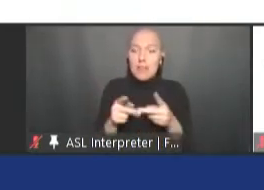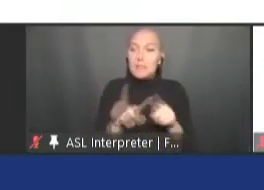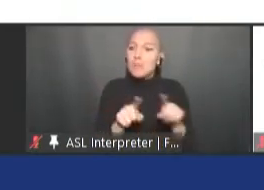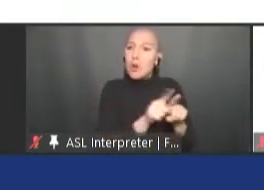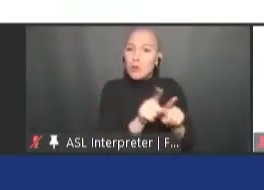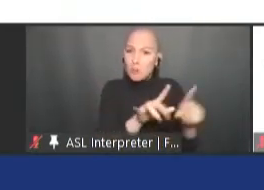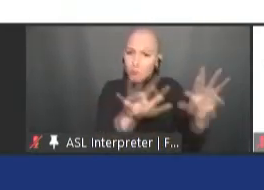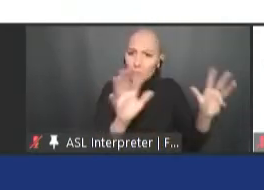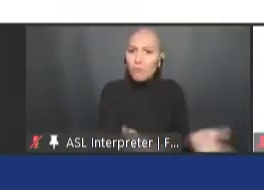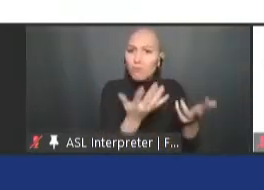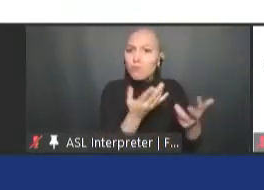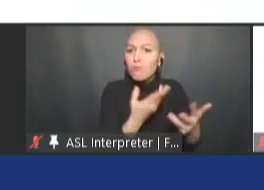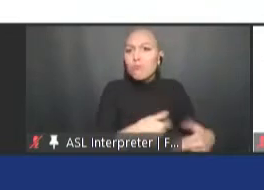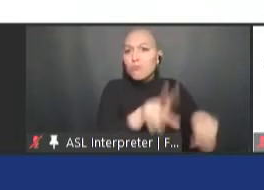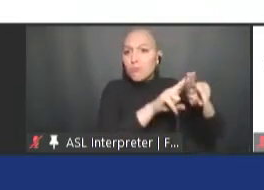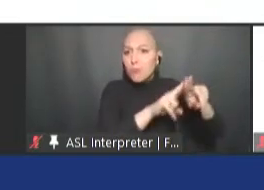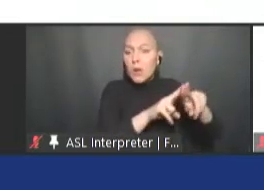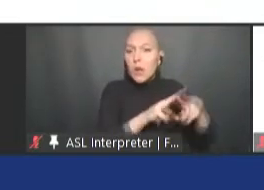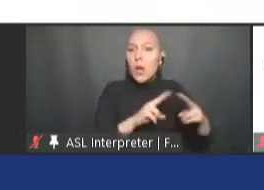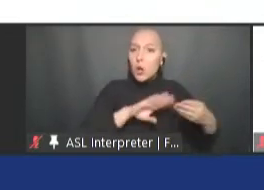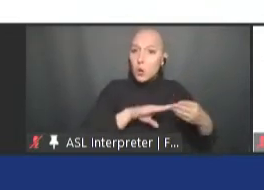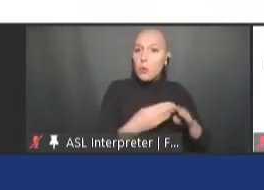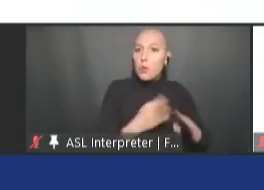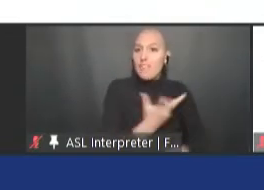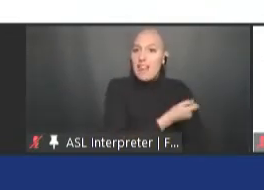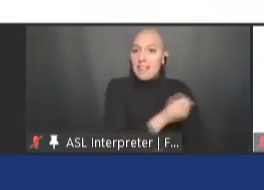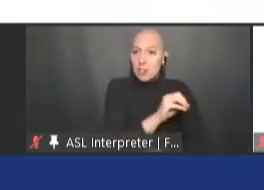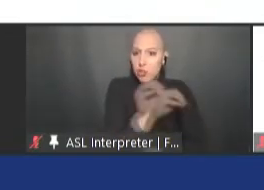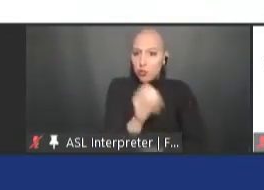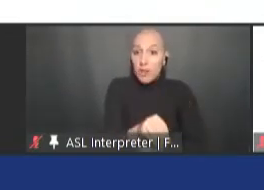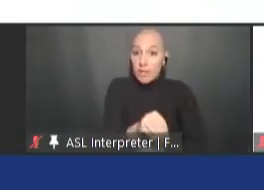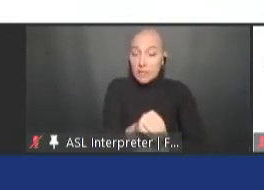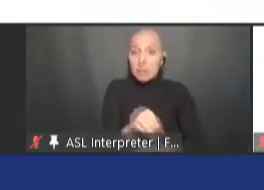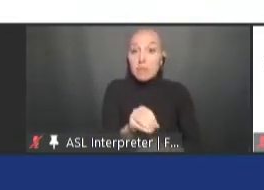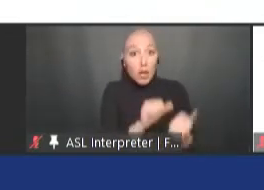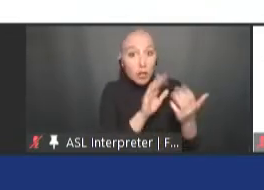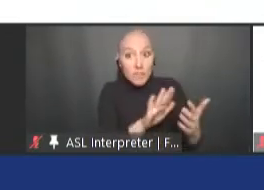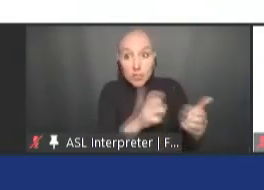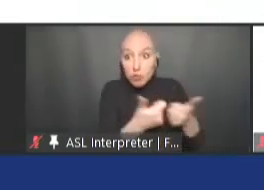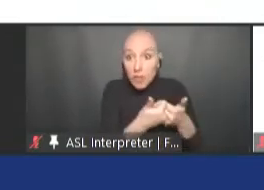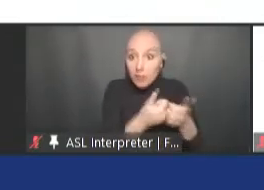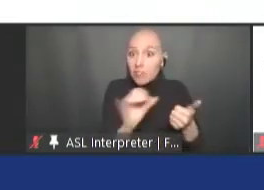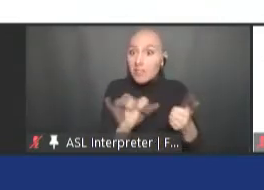addressing challenges to vaccination, including access and vaccine hesitancy. I will also speak